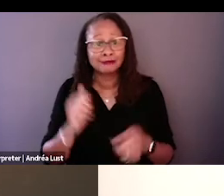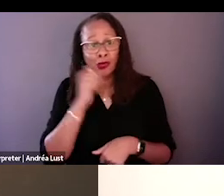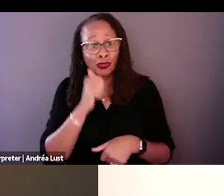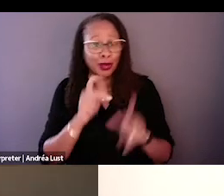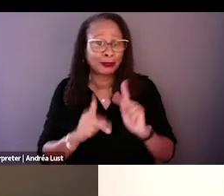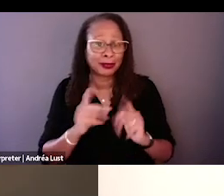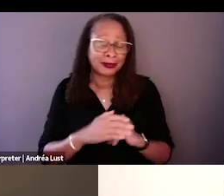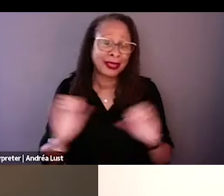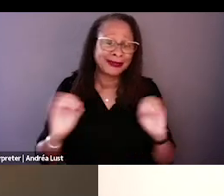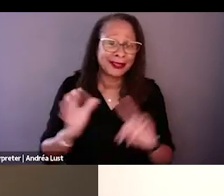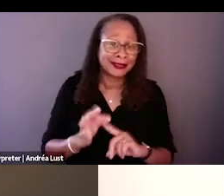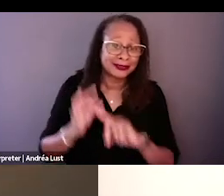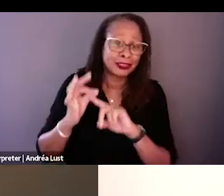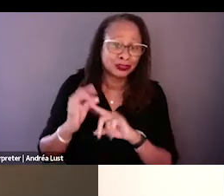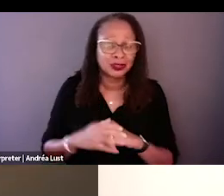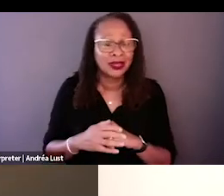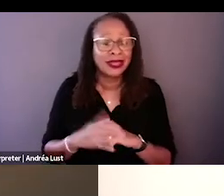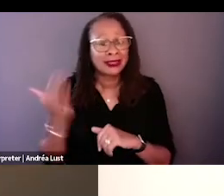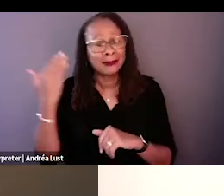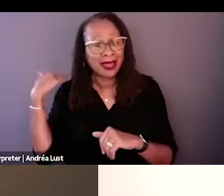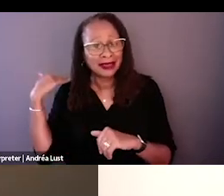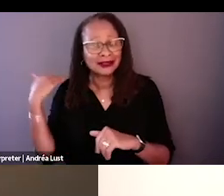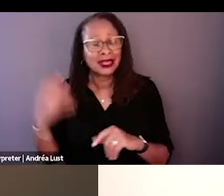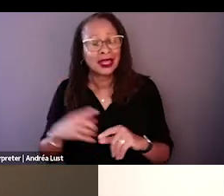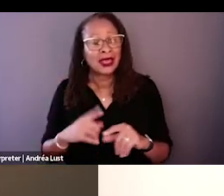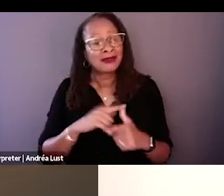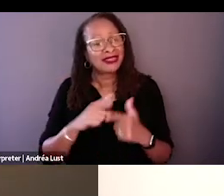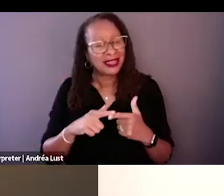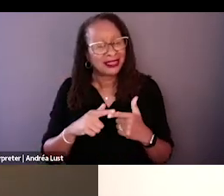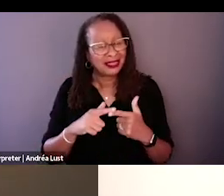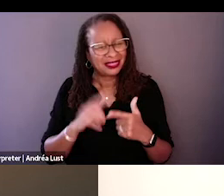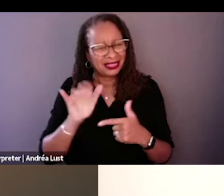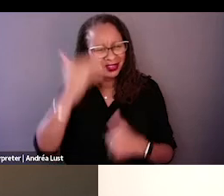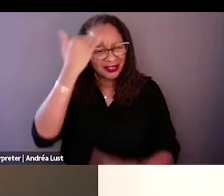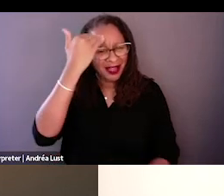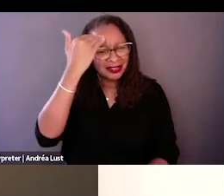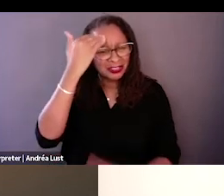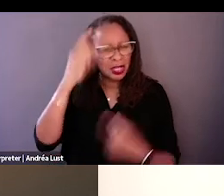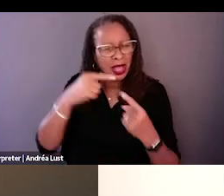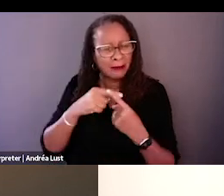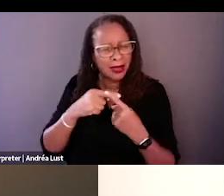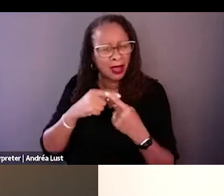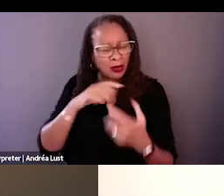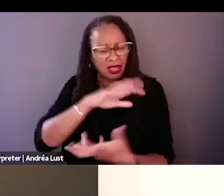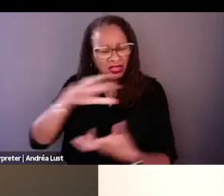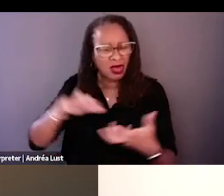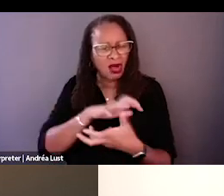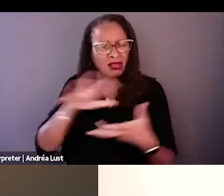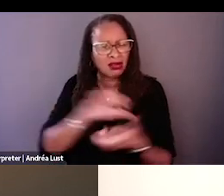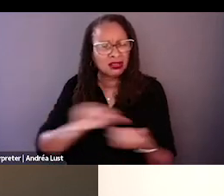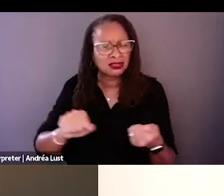Ella: We feel trapped along with them, precisely because we can't change history.